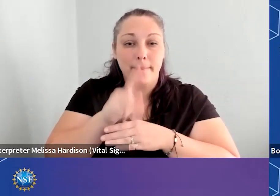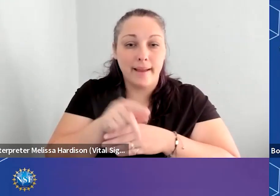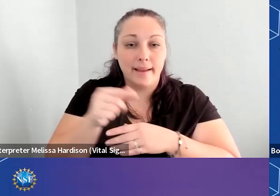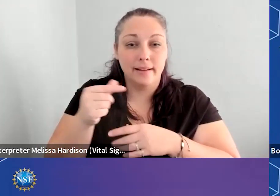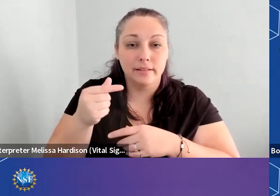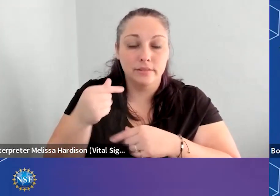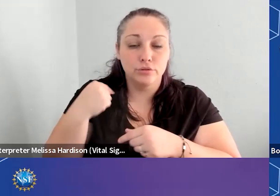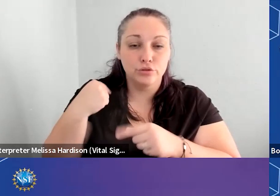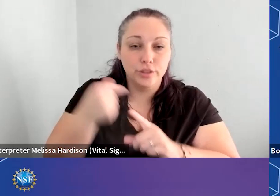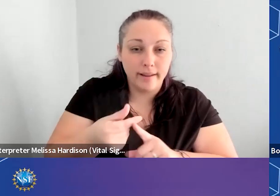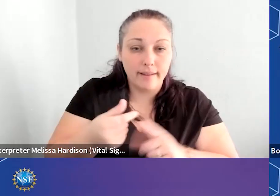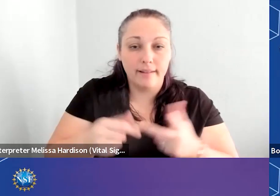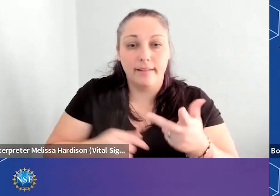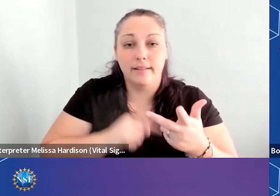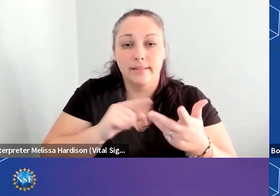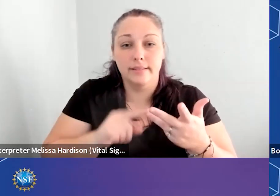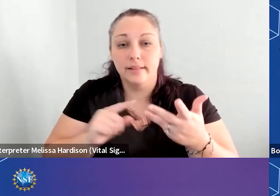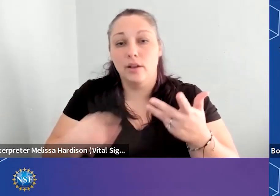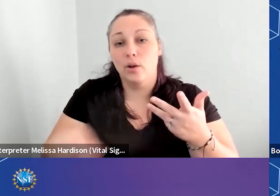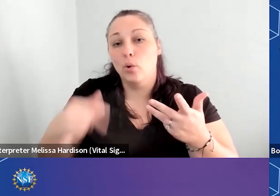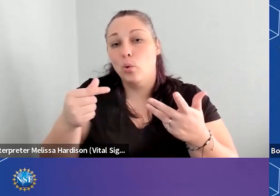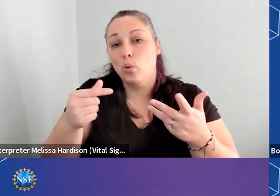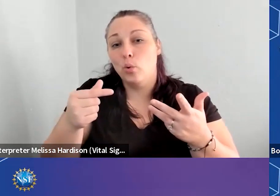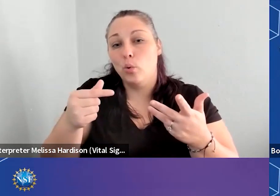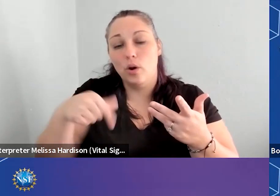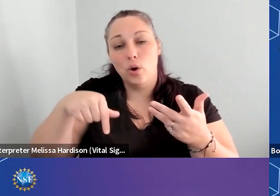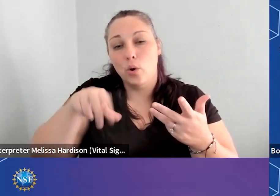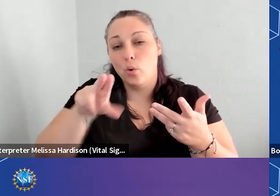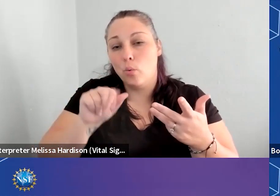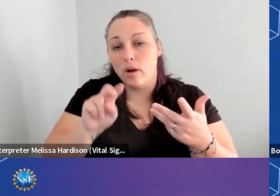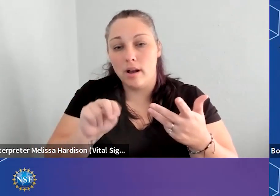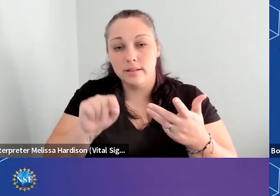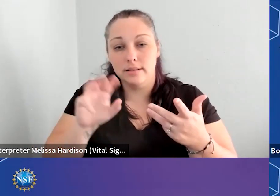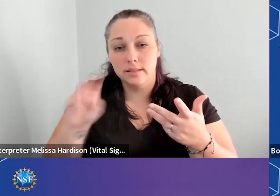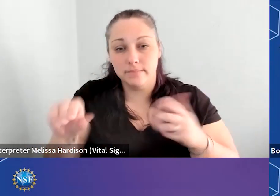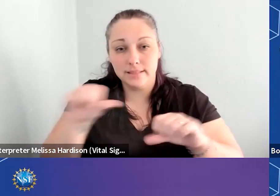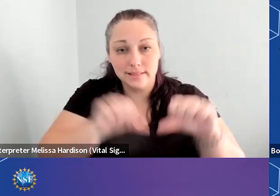quantum science, semiconductors, clean energy.